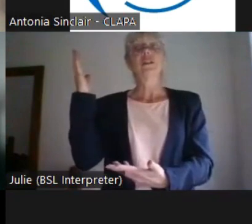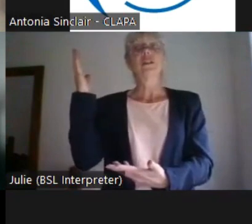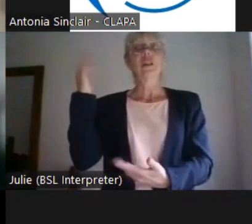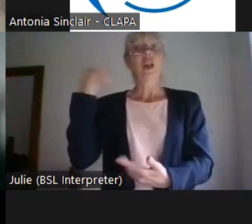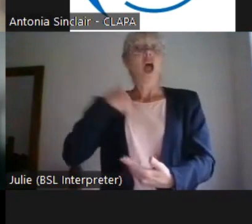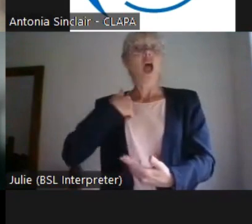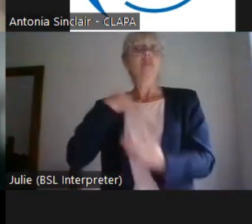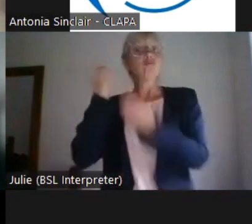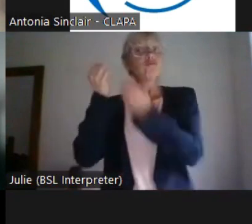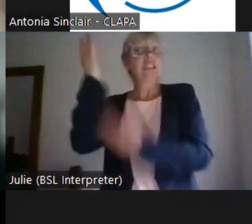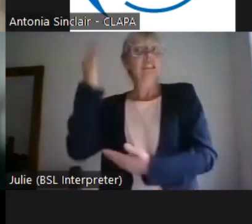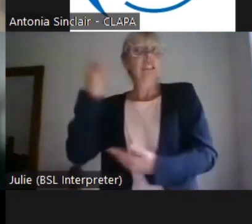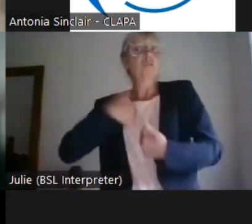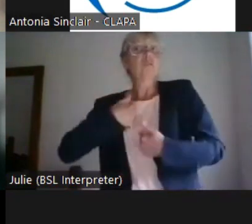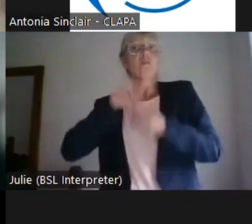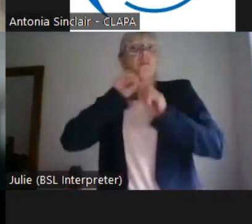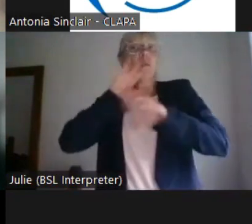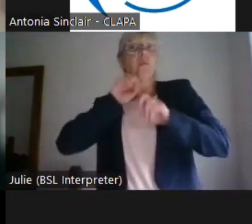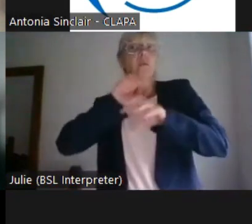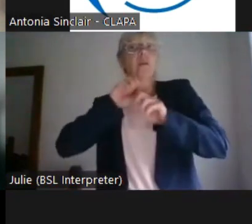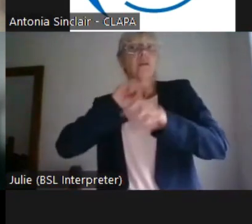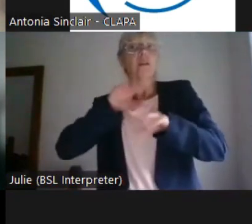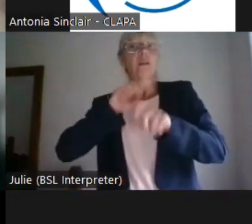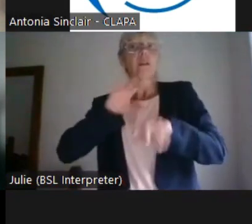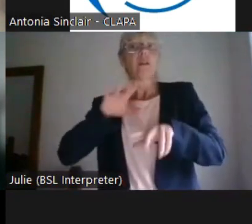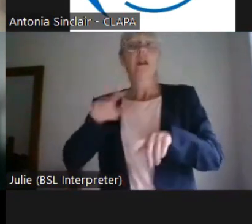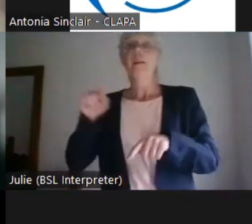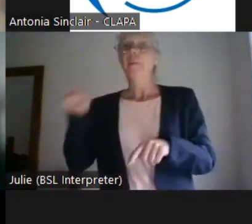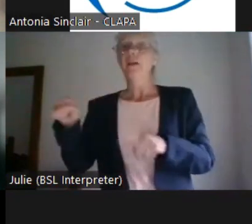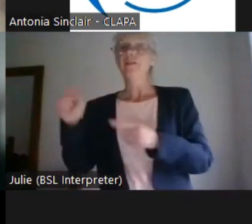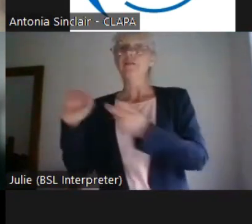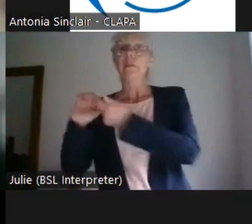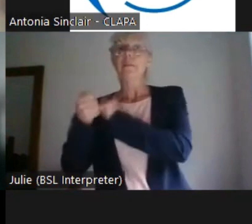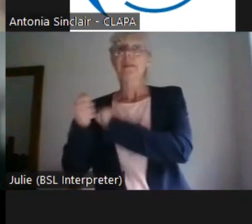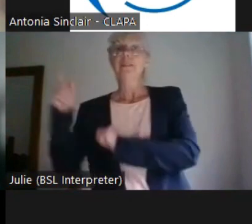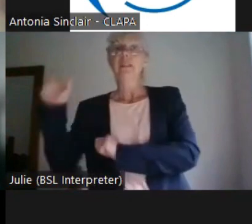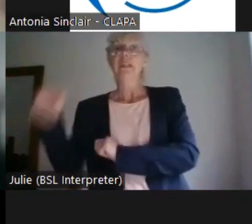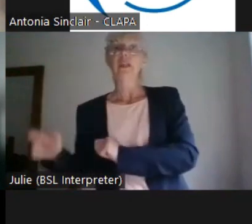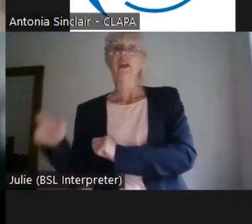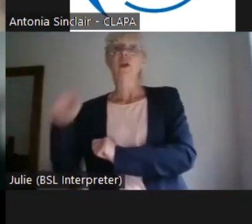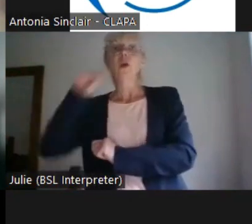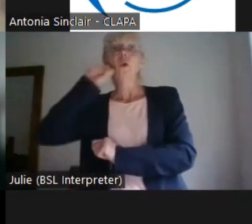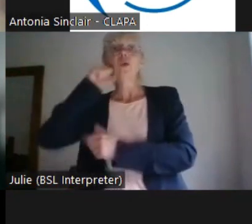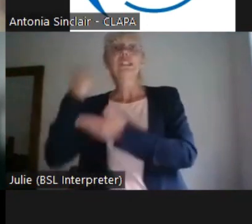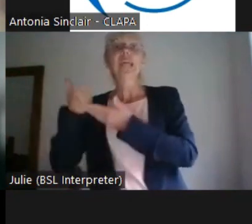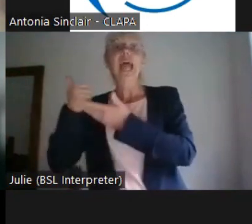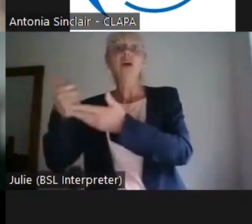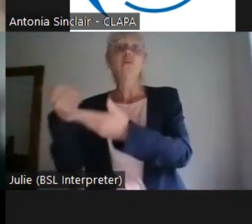okay but they would take uh questions from the floor and help me with discussions by writing